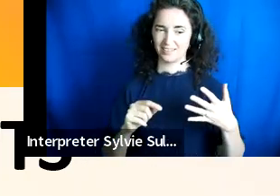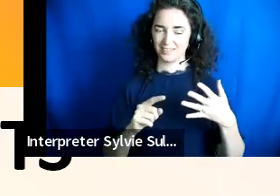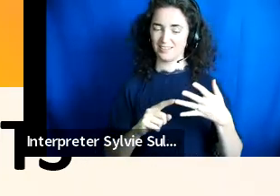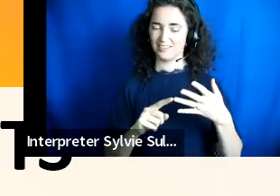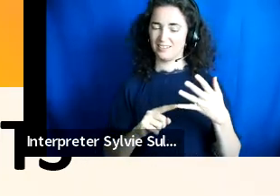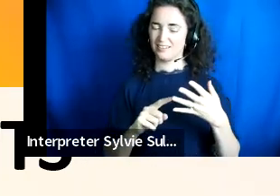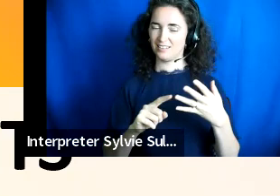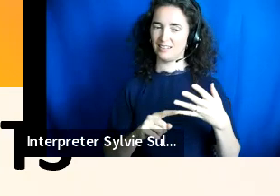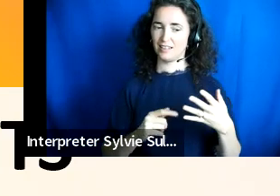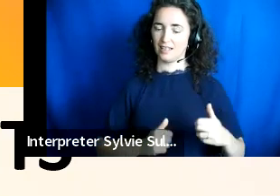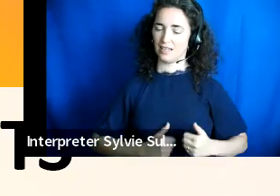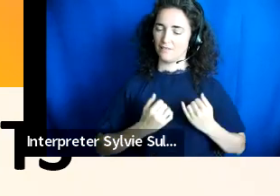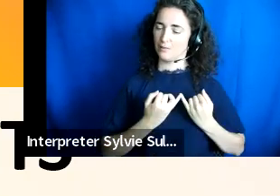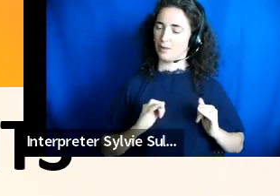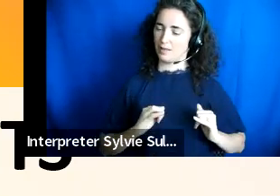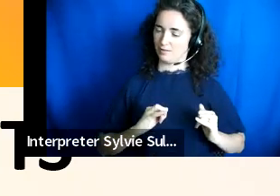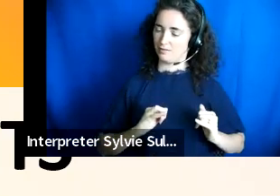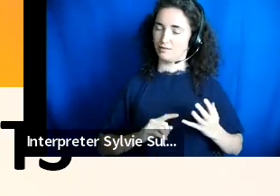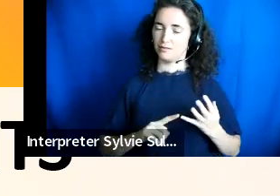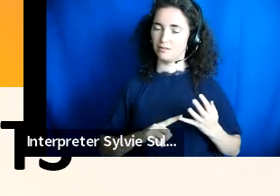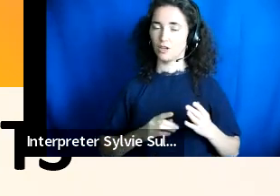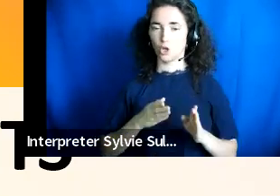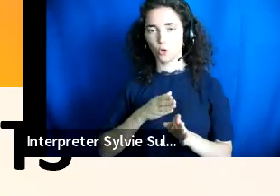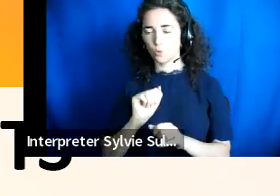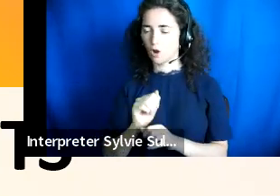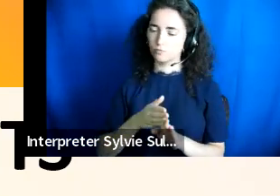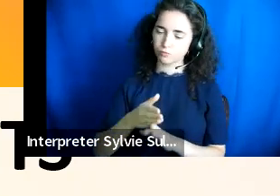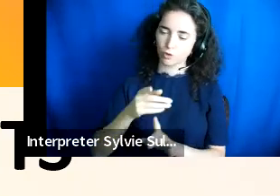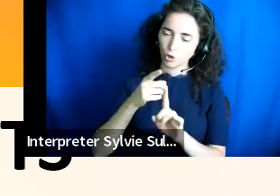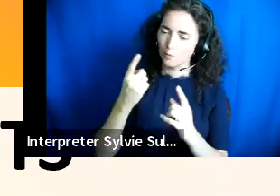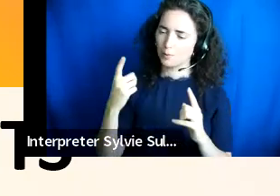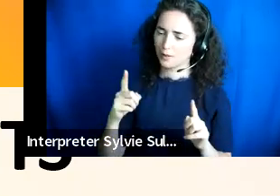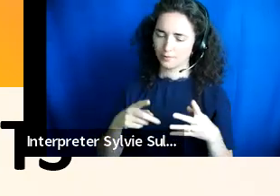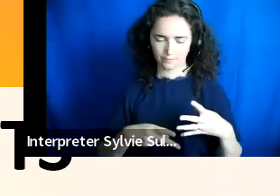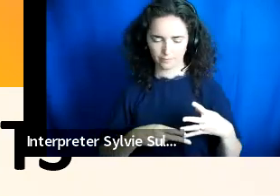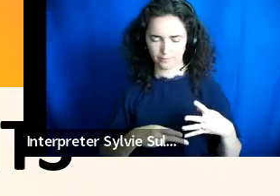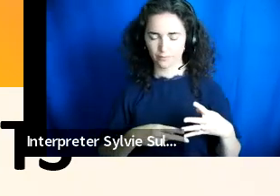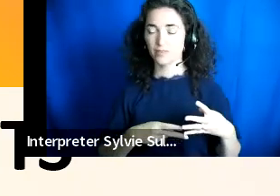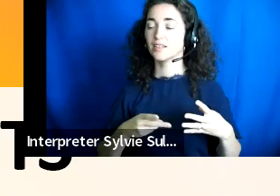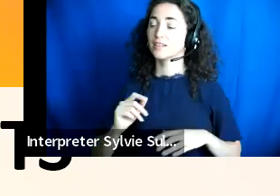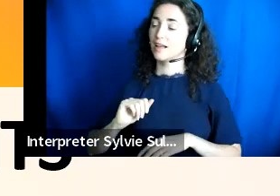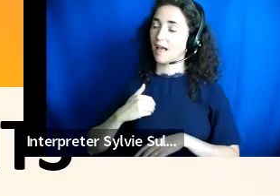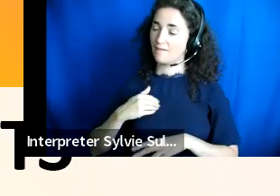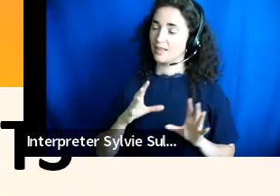There are sessions that are designed to put them through activities that make them, you know.